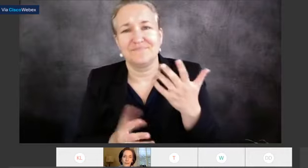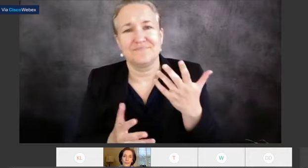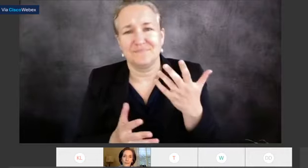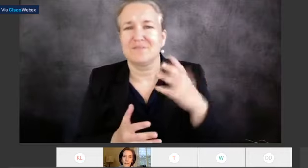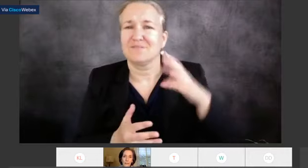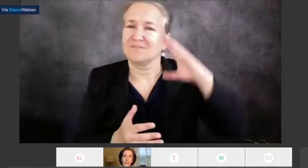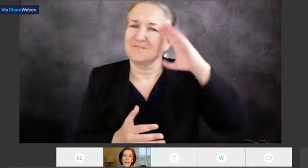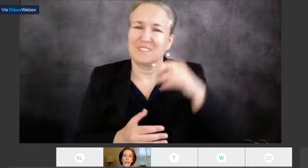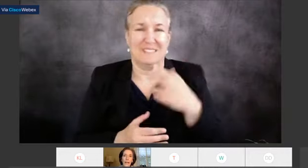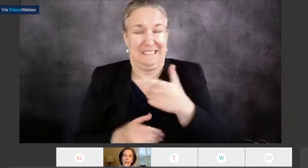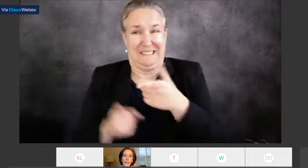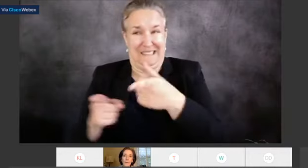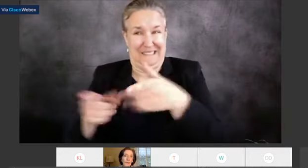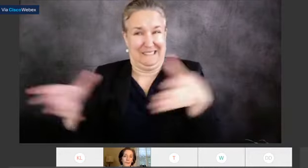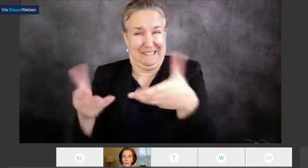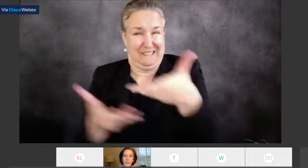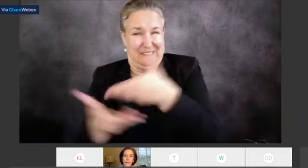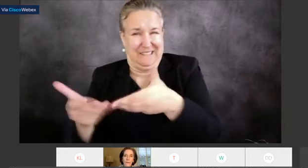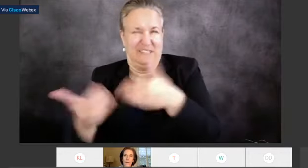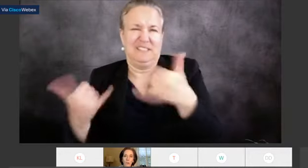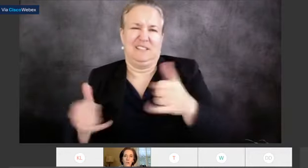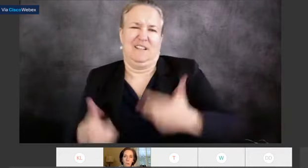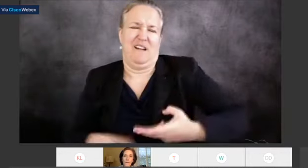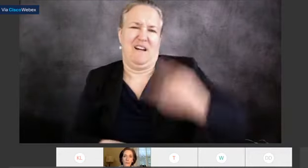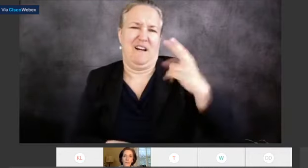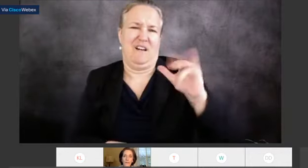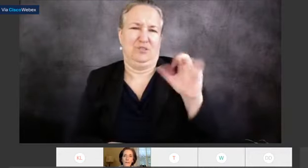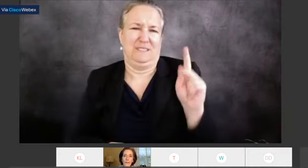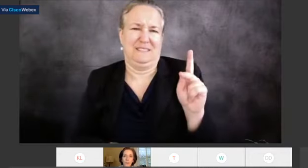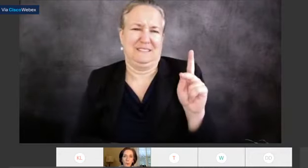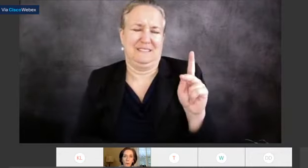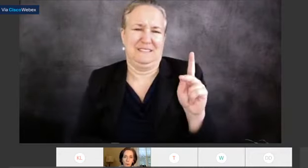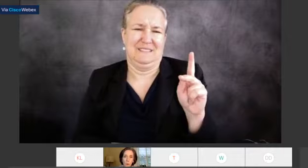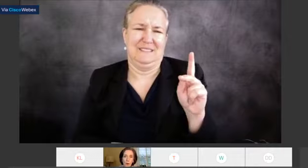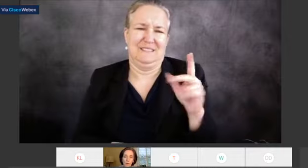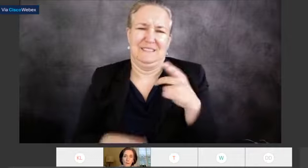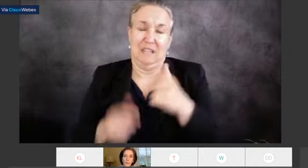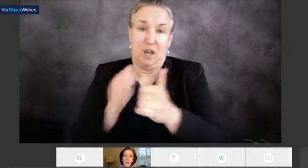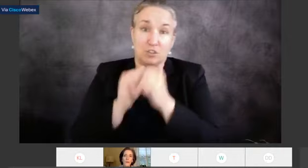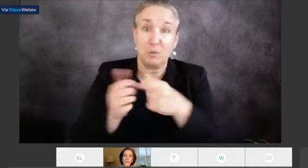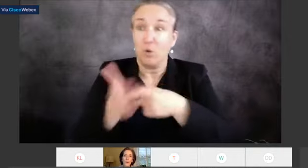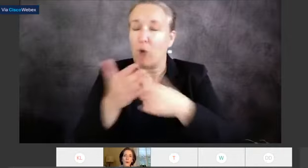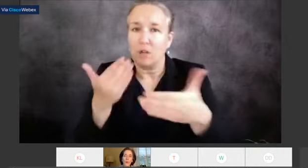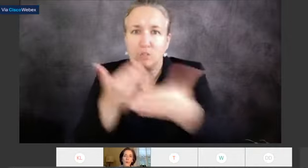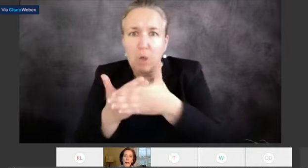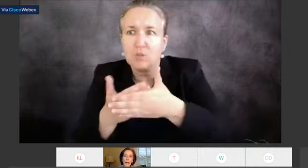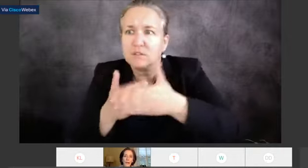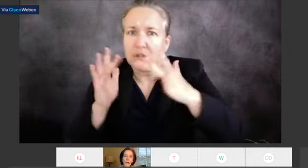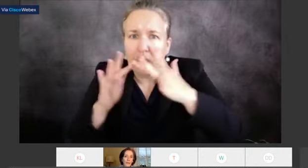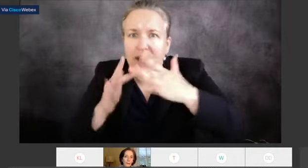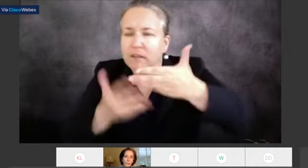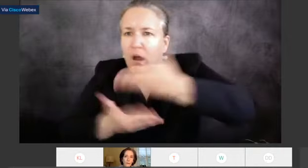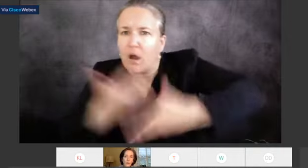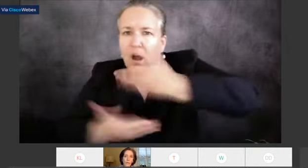activity and because of the obviously the close proximity that the sport requires so for now that is high risk we've